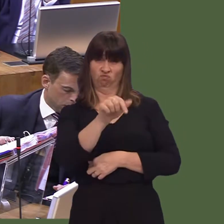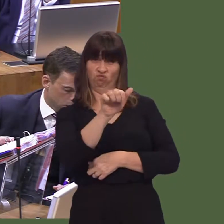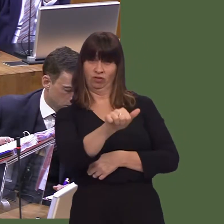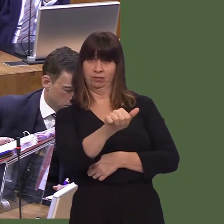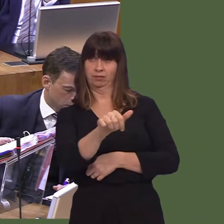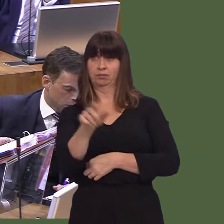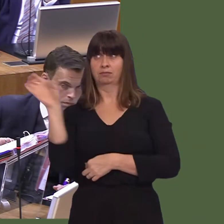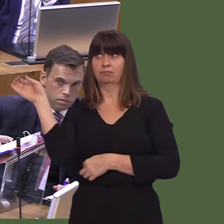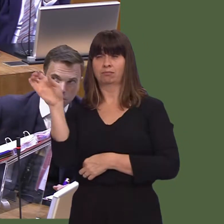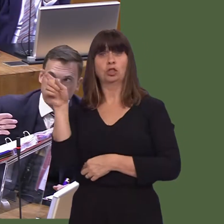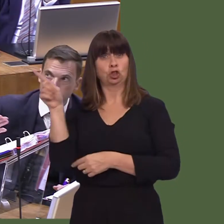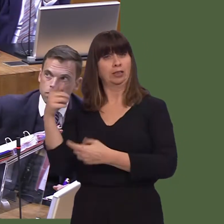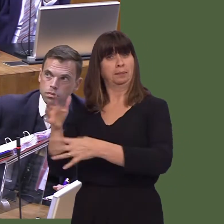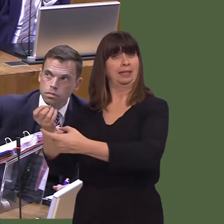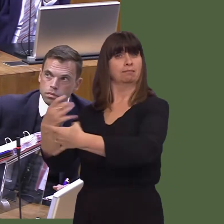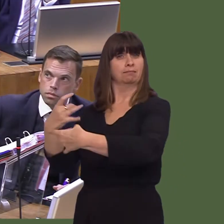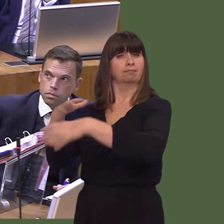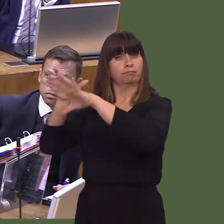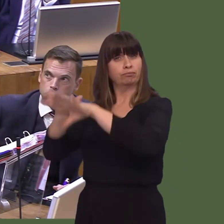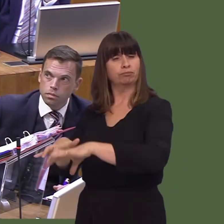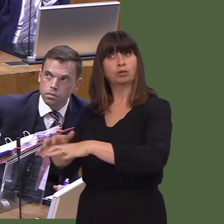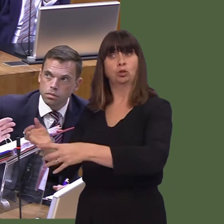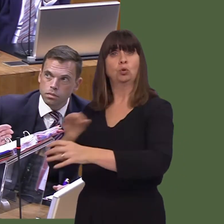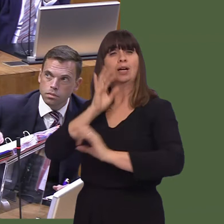provided evidence to that public inquiry, which has, no doubt, taken it into account